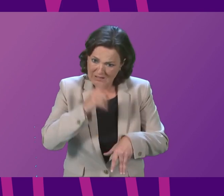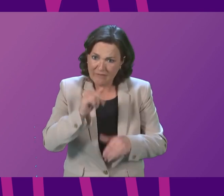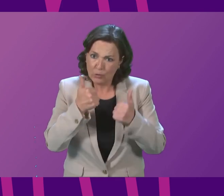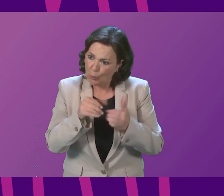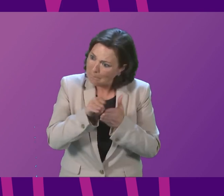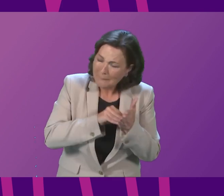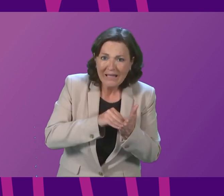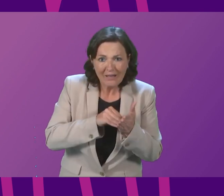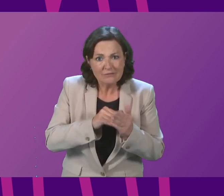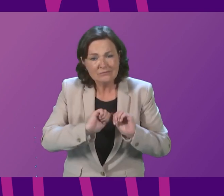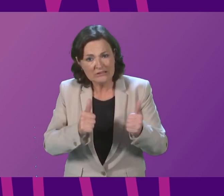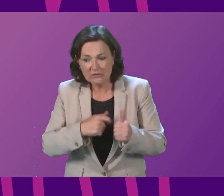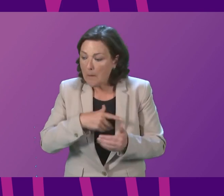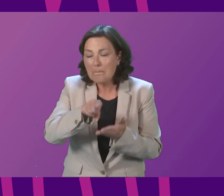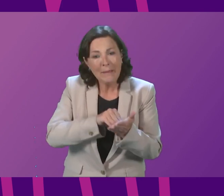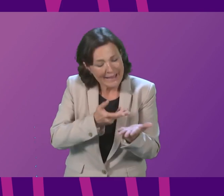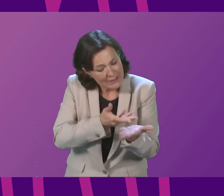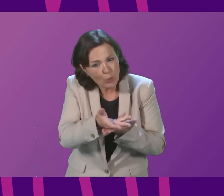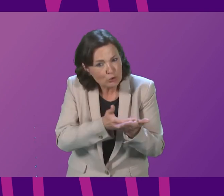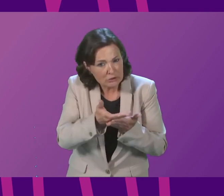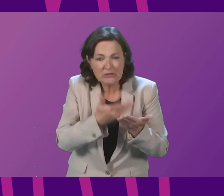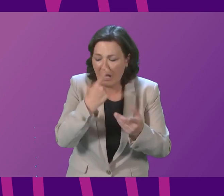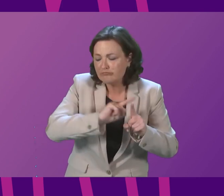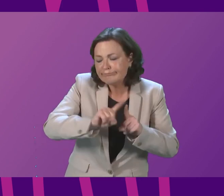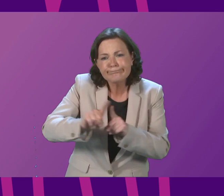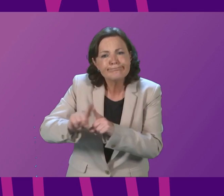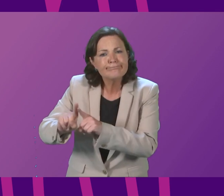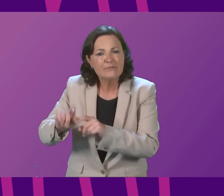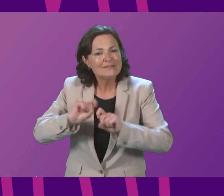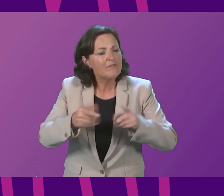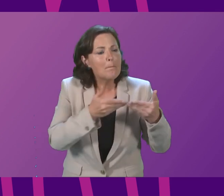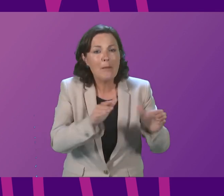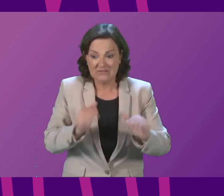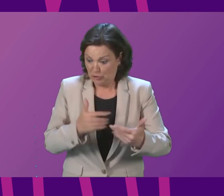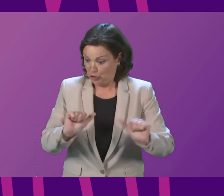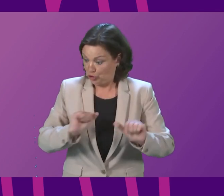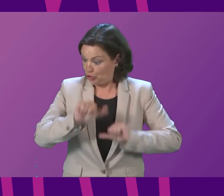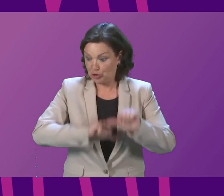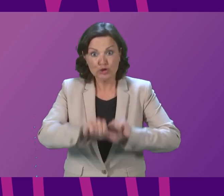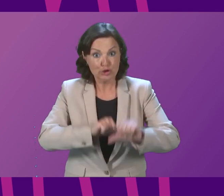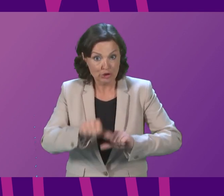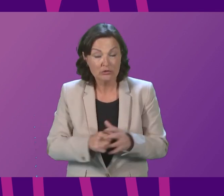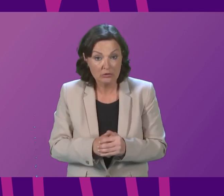Pay negotiations across the public sector are under way, and it is obvious that the